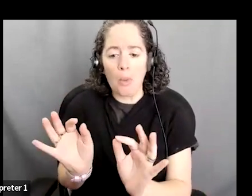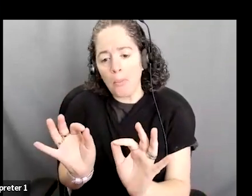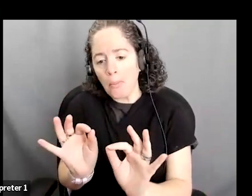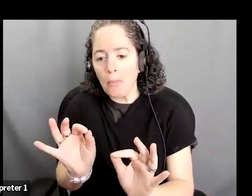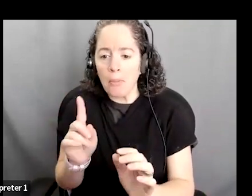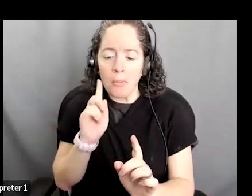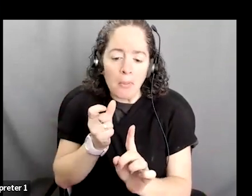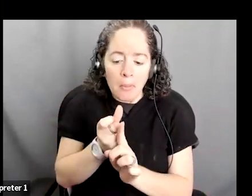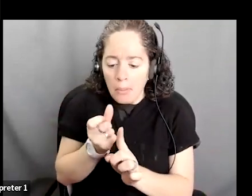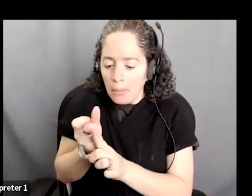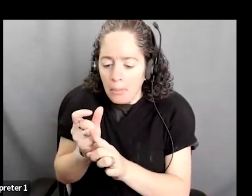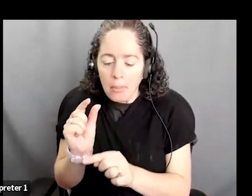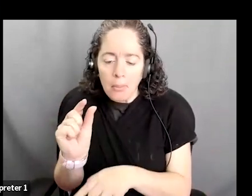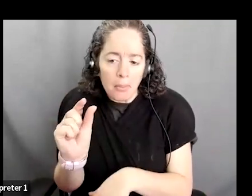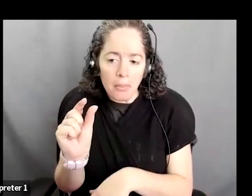You might not be using them.